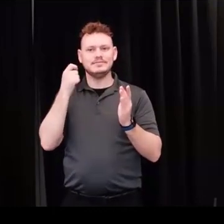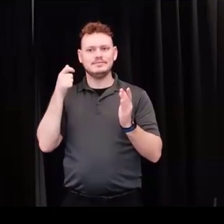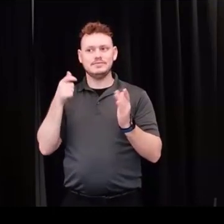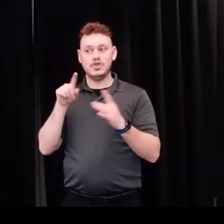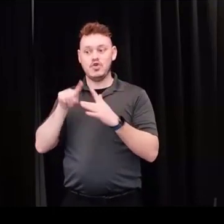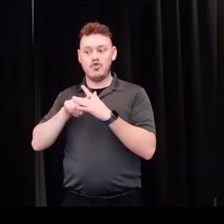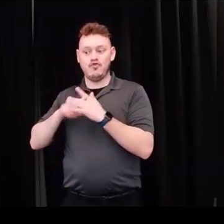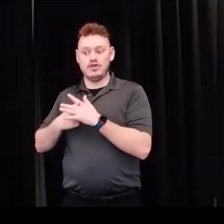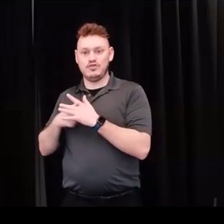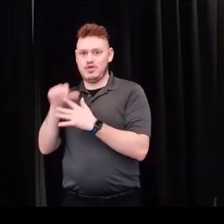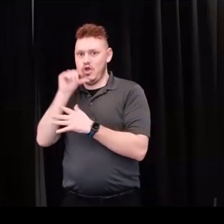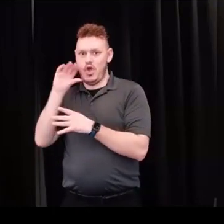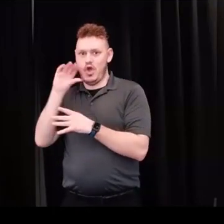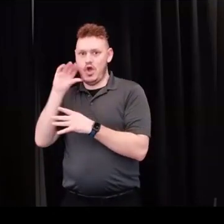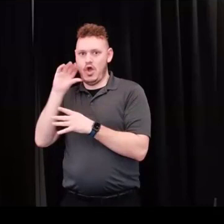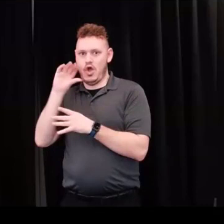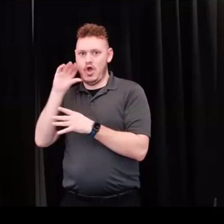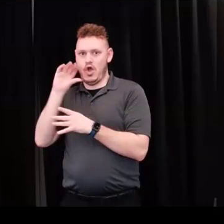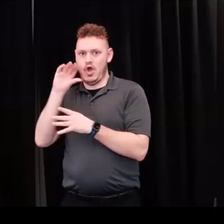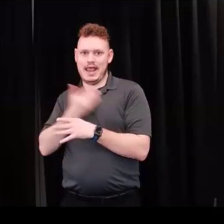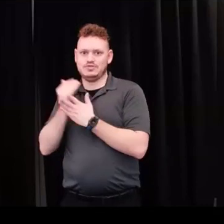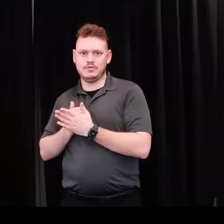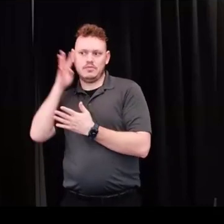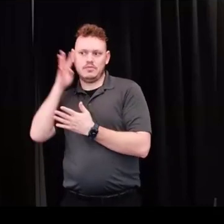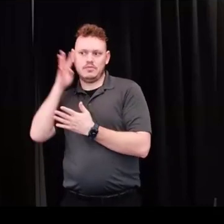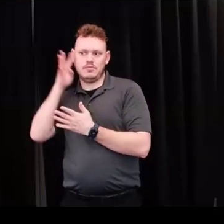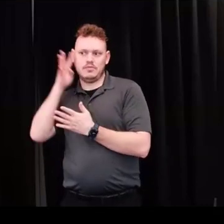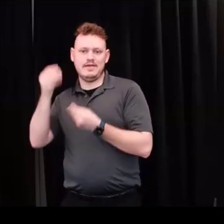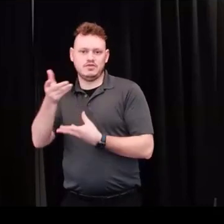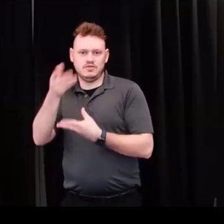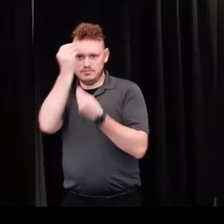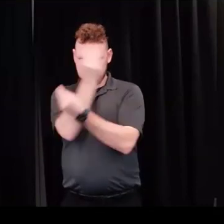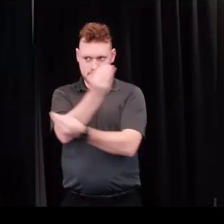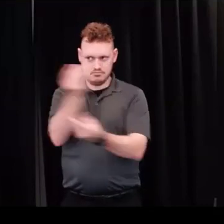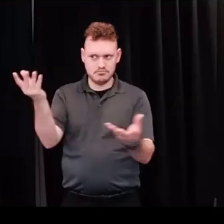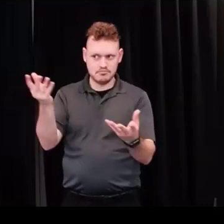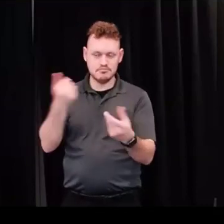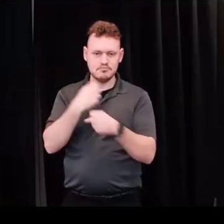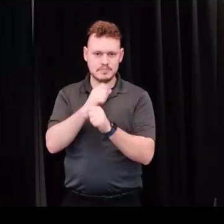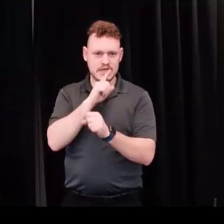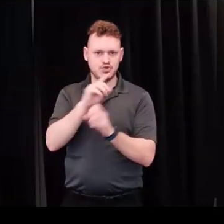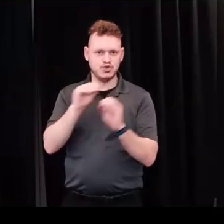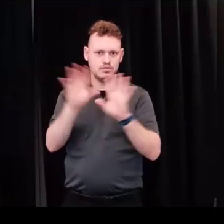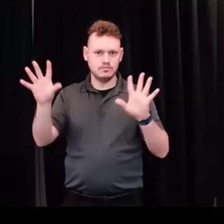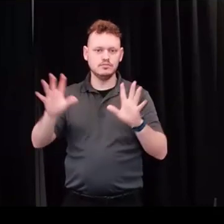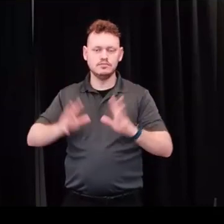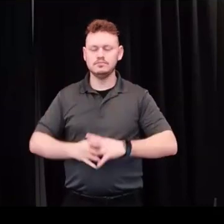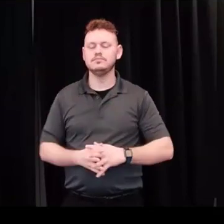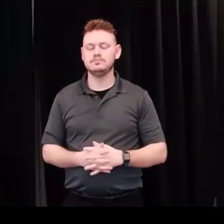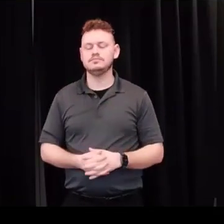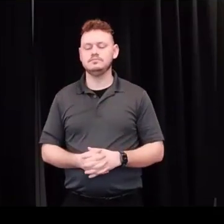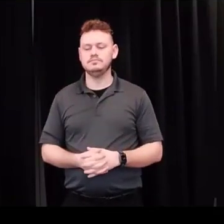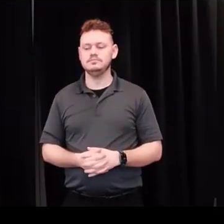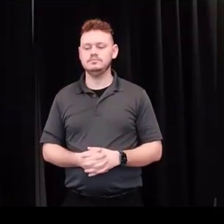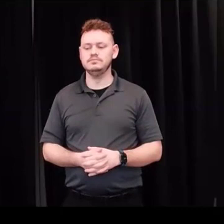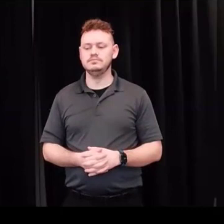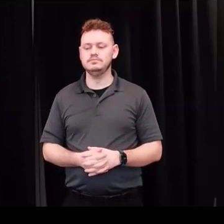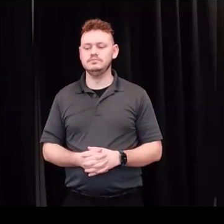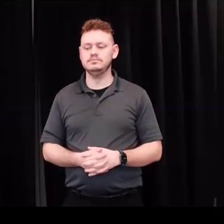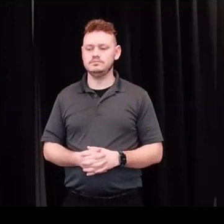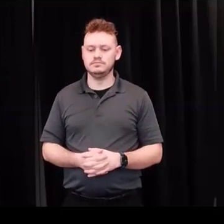in the steps where we curated this information so I wanted to be sure that we drew that for you. And